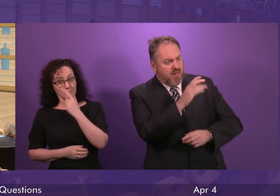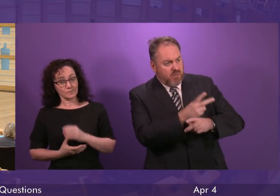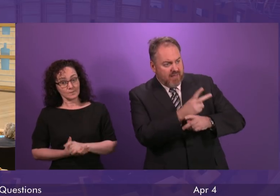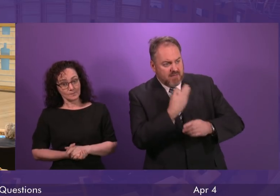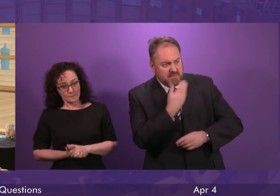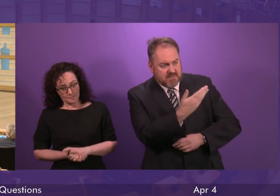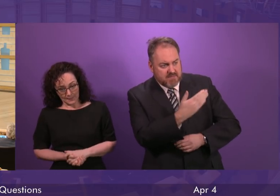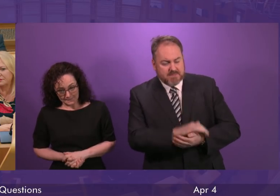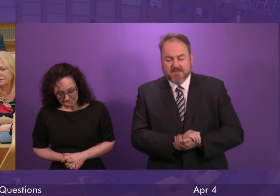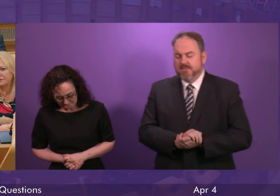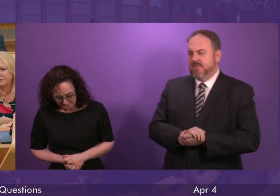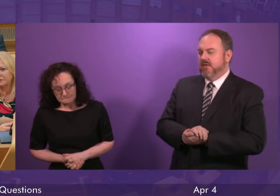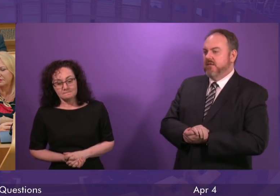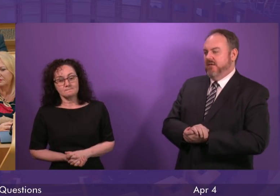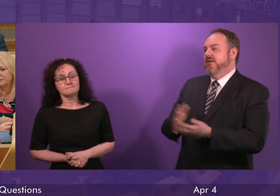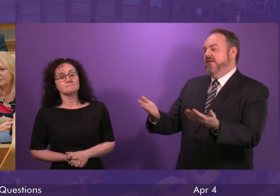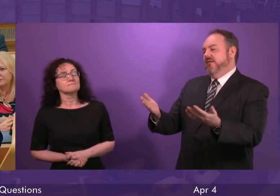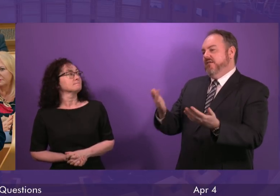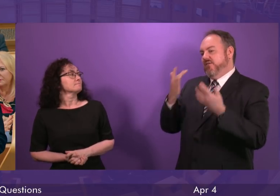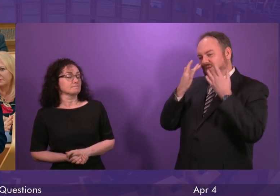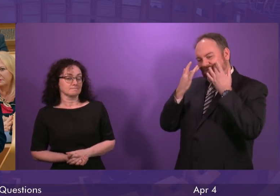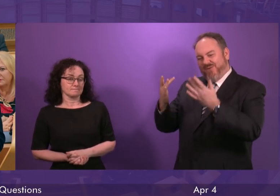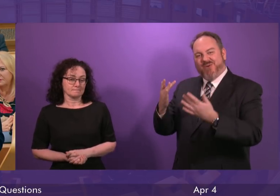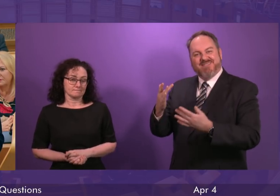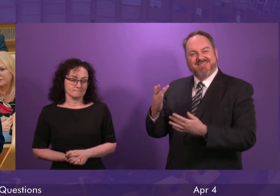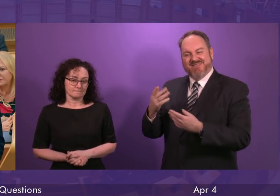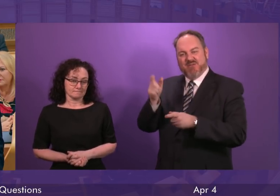Jackson Carlaw: Of course the achievement of students is to